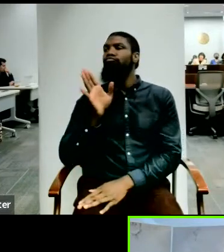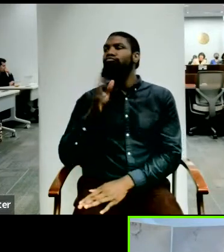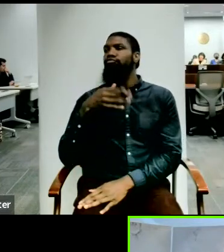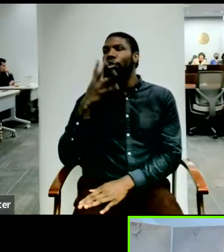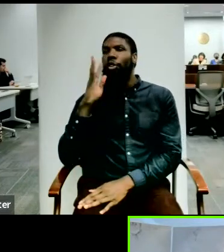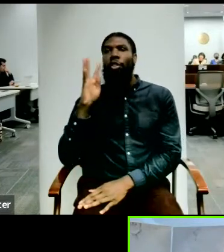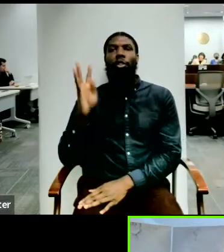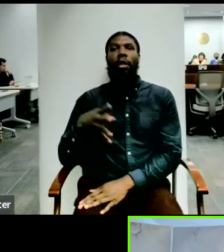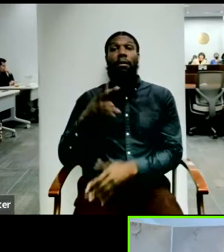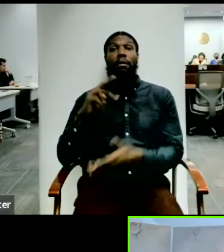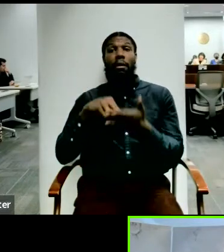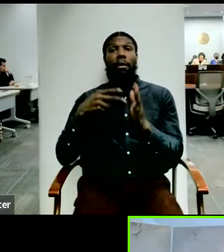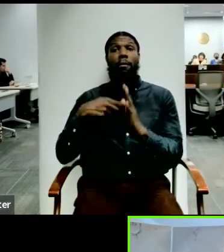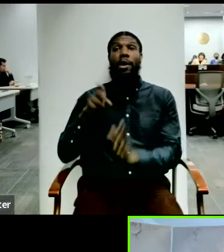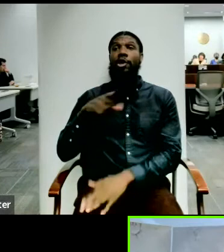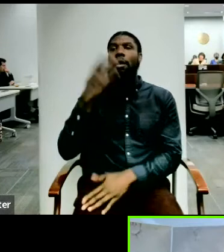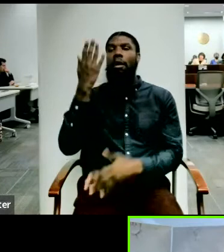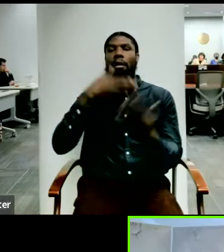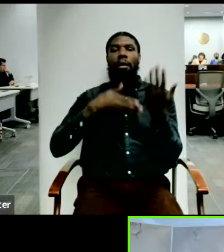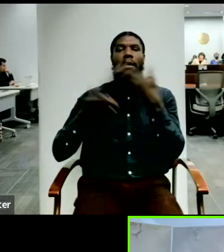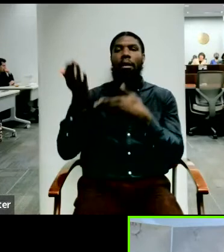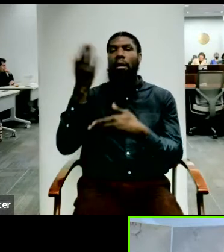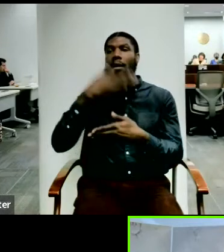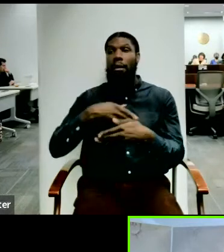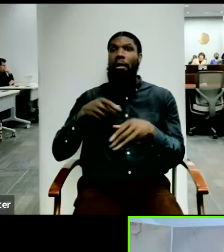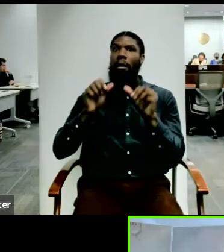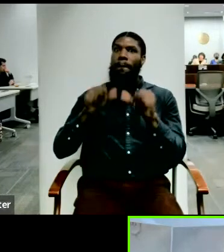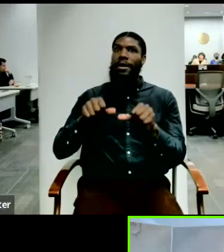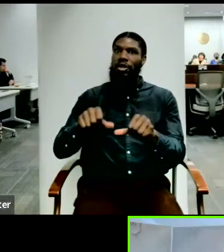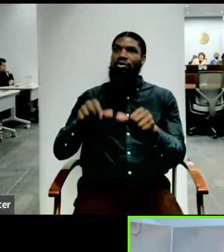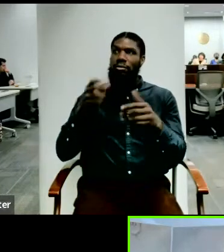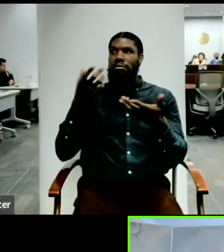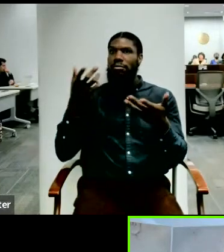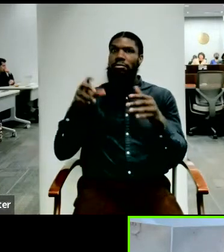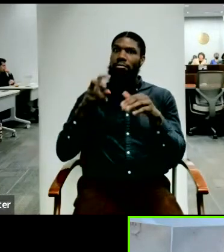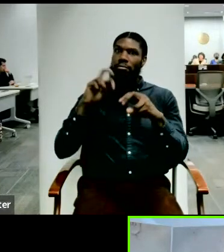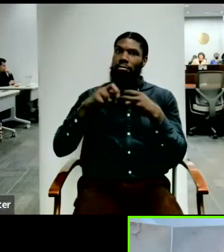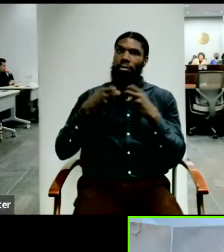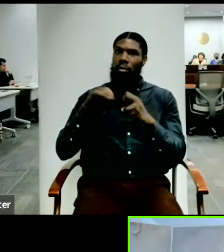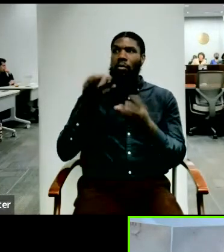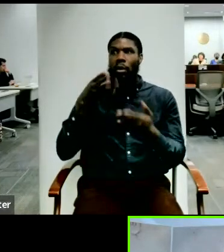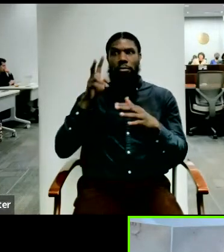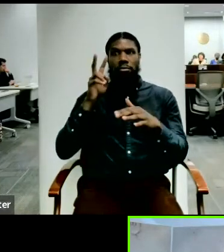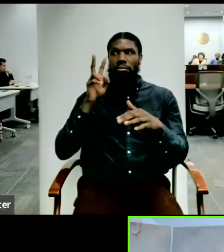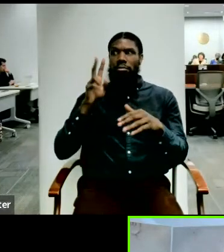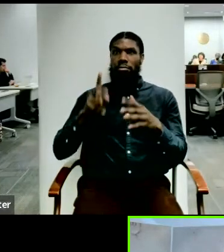um with blinders on into potential problems. Including that you can't hire the people that